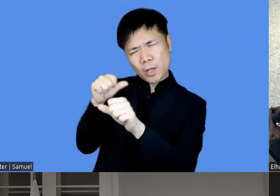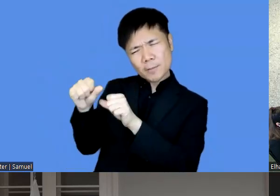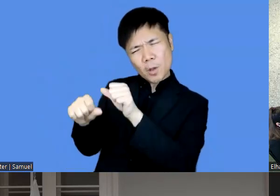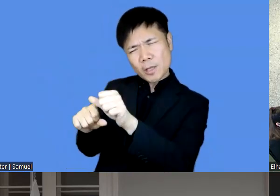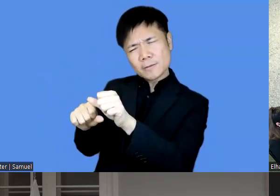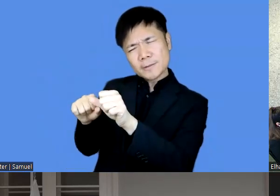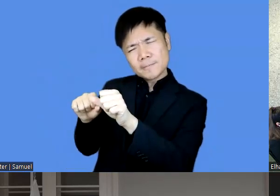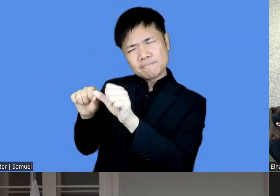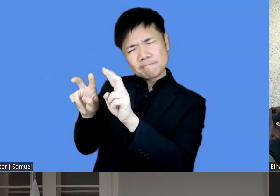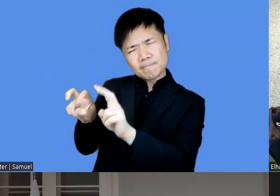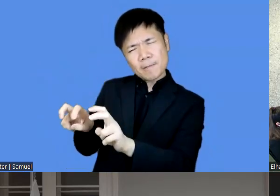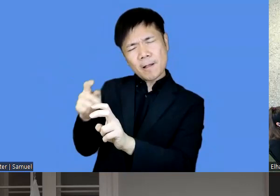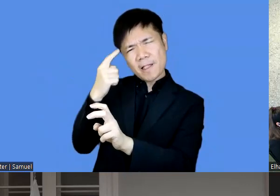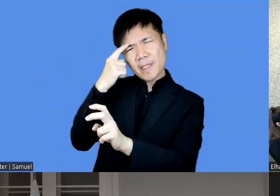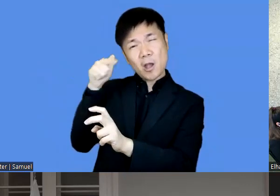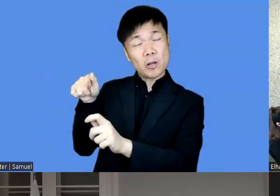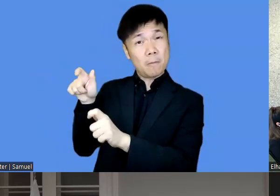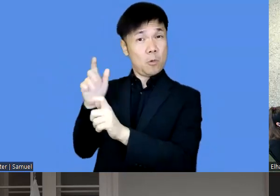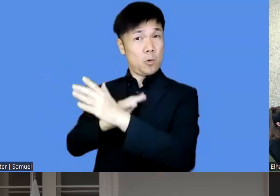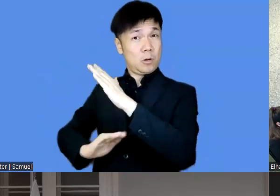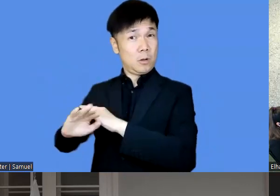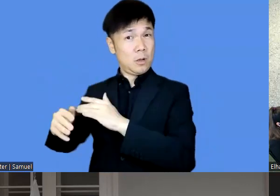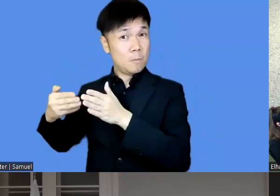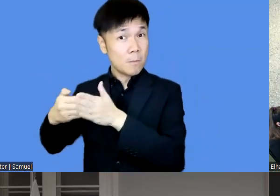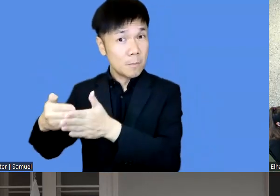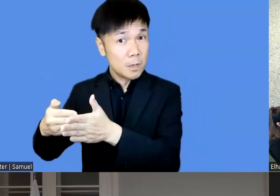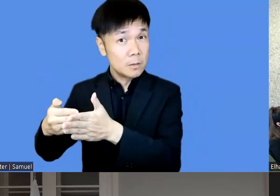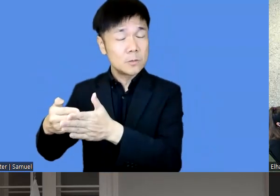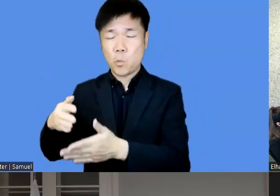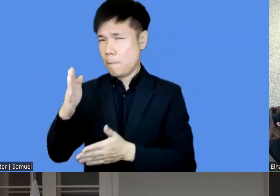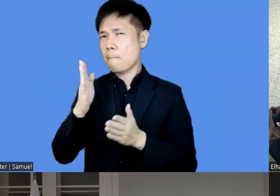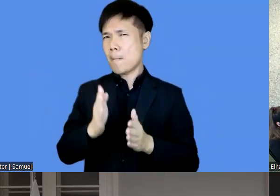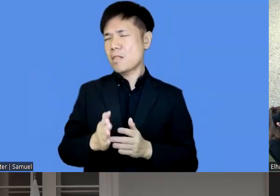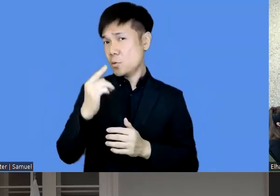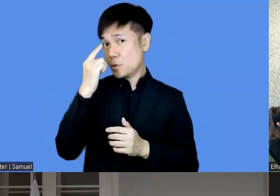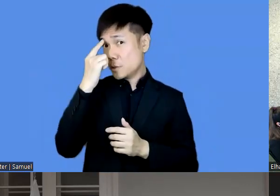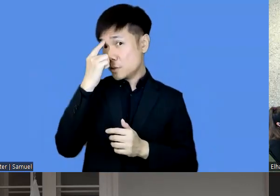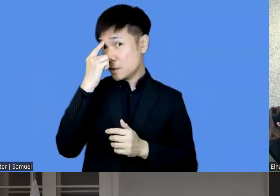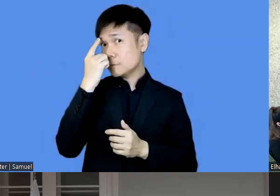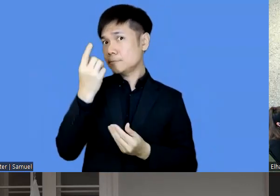consideration of these barriers and risks also requires as was already stressed meaningful